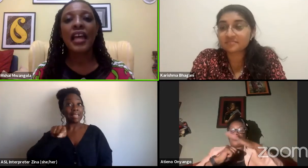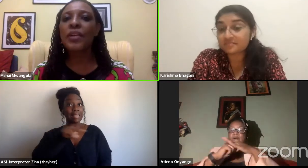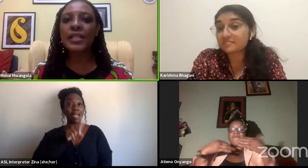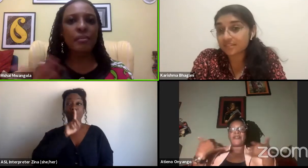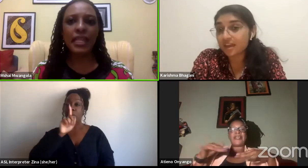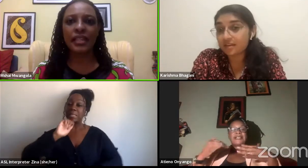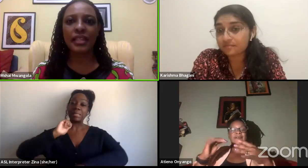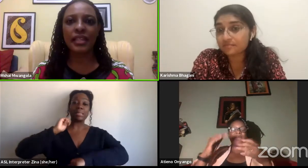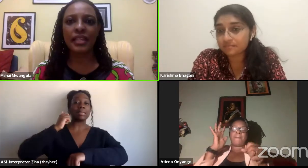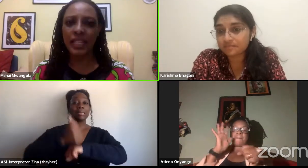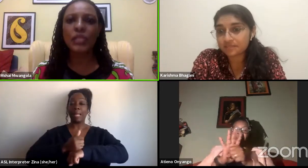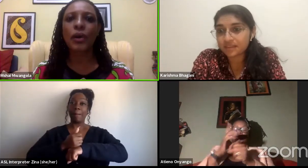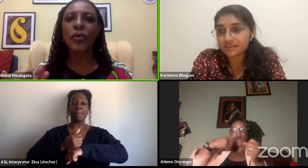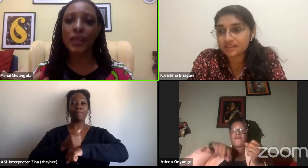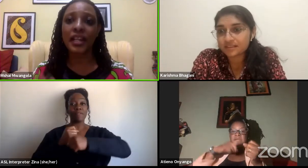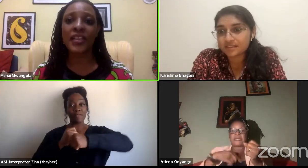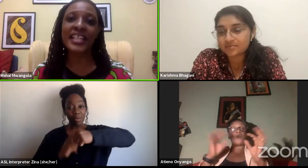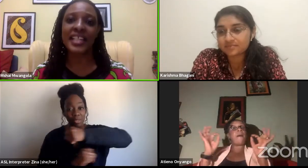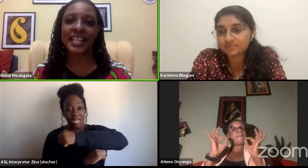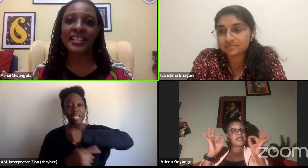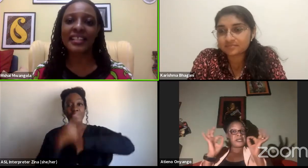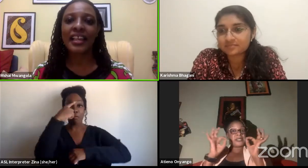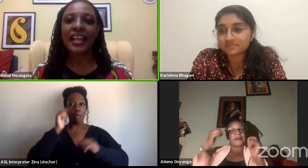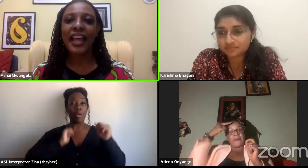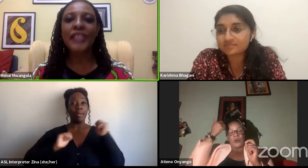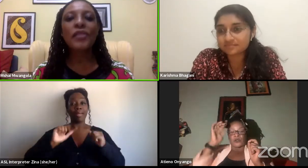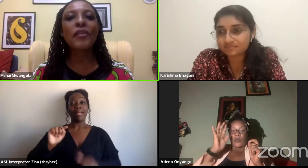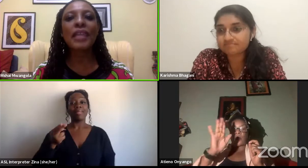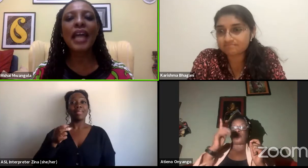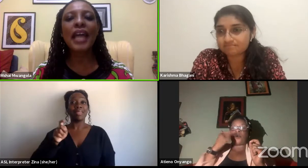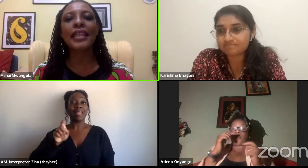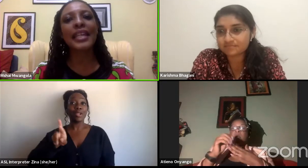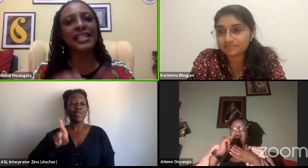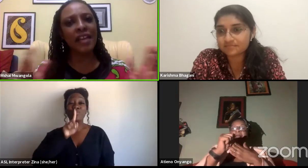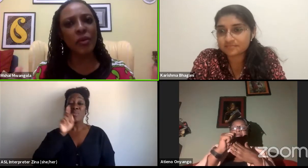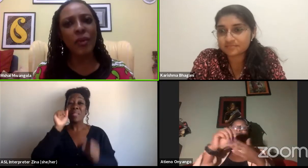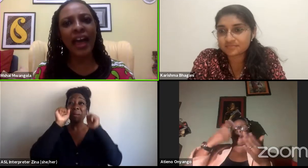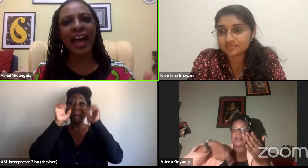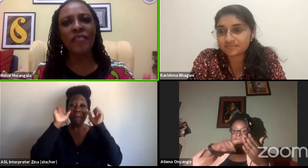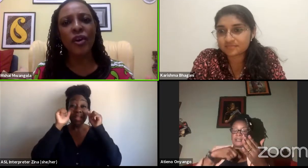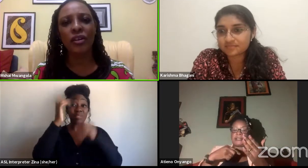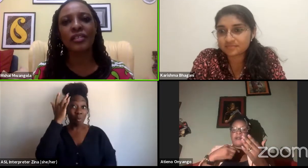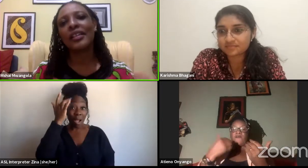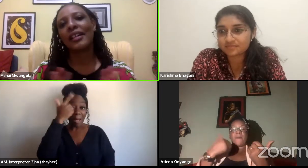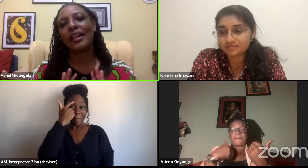It was amazing because these were who are directing us. And so for me, I think it's everywhere I have gone,